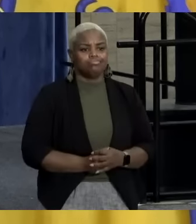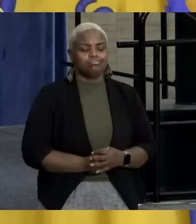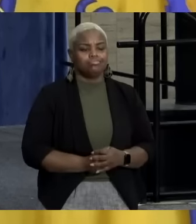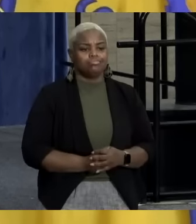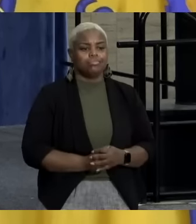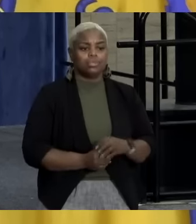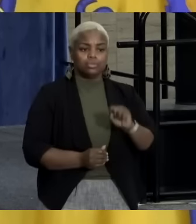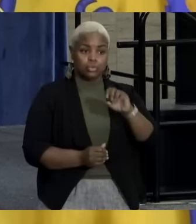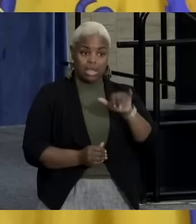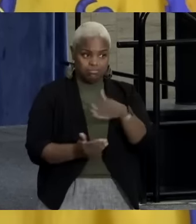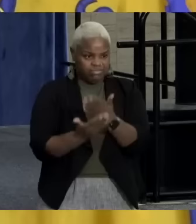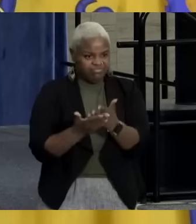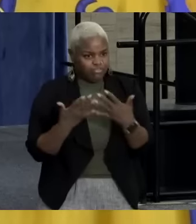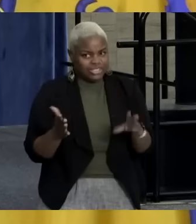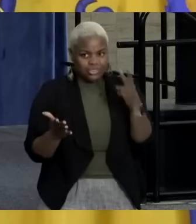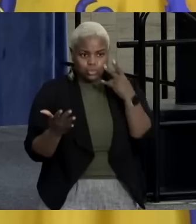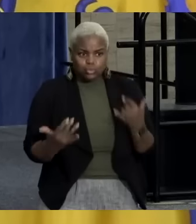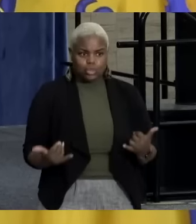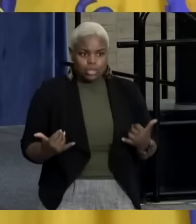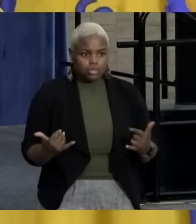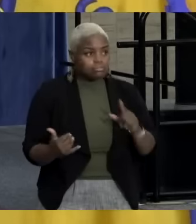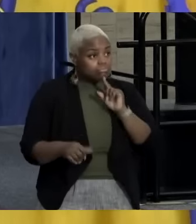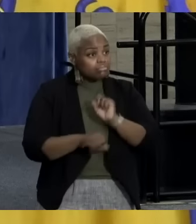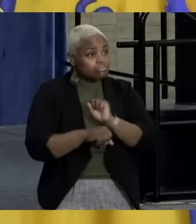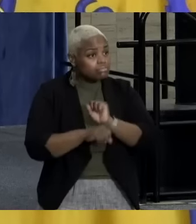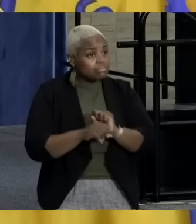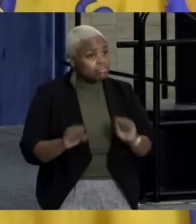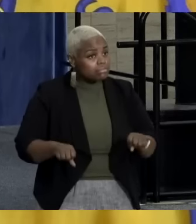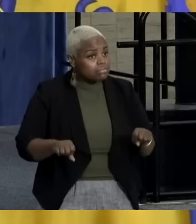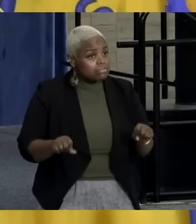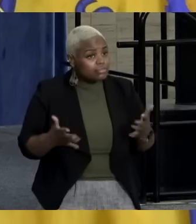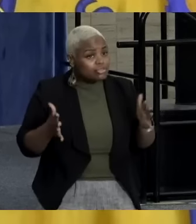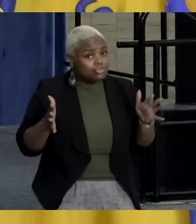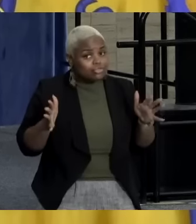Look at where we are today. What he predicted is exactly what happened.